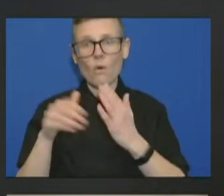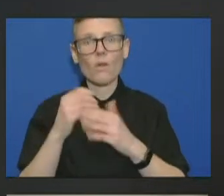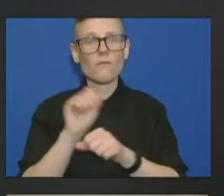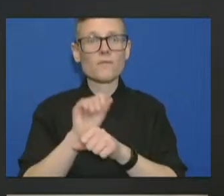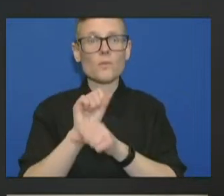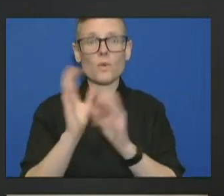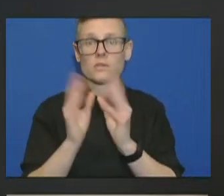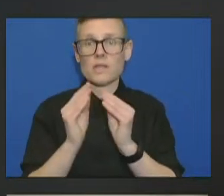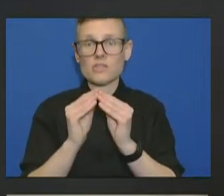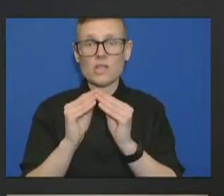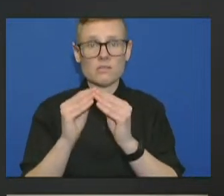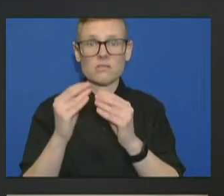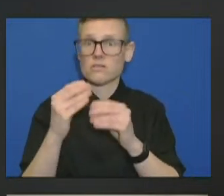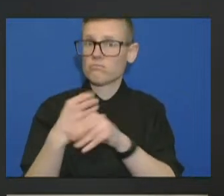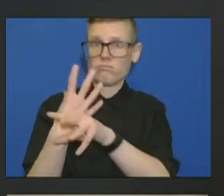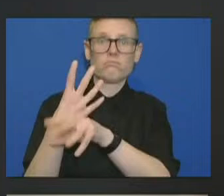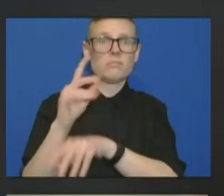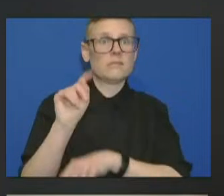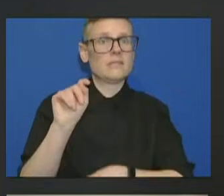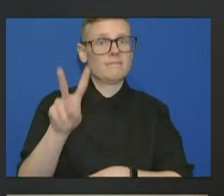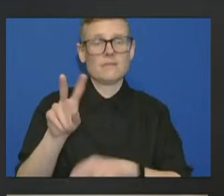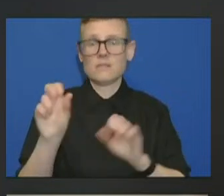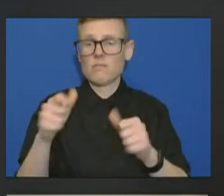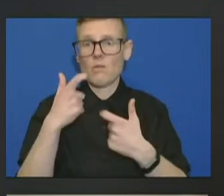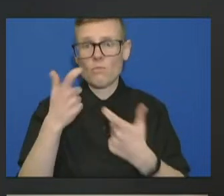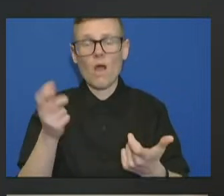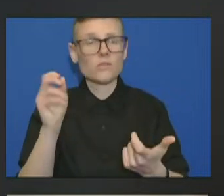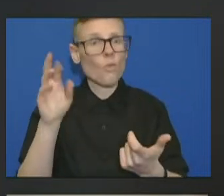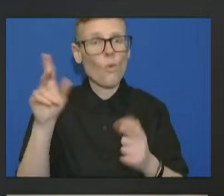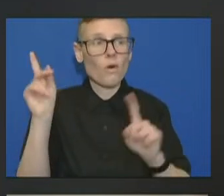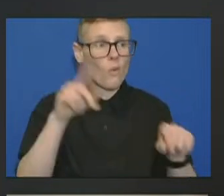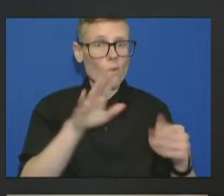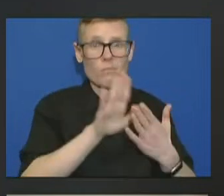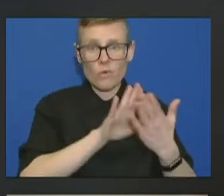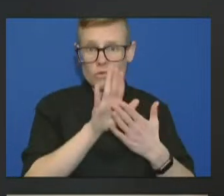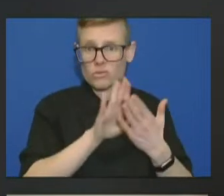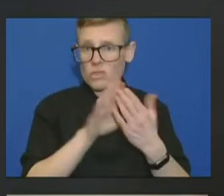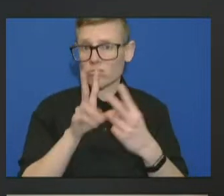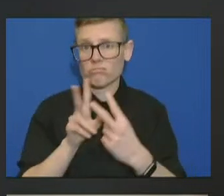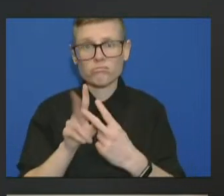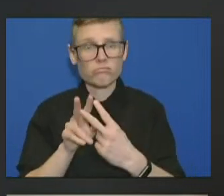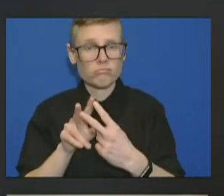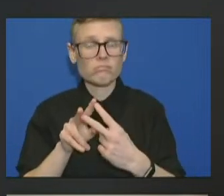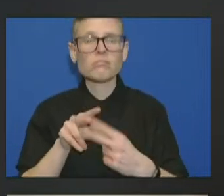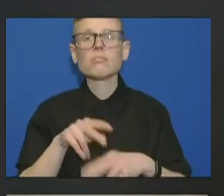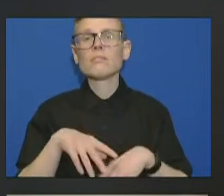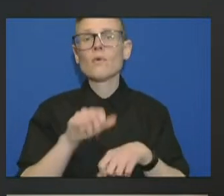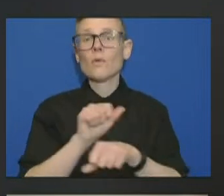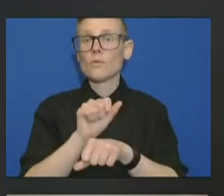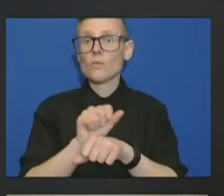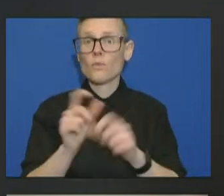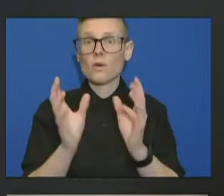Education holds work sessions. We had one this morning. All of the work sessions are televised